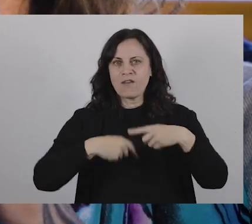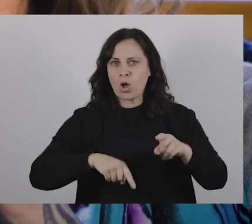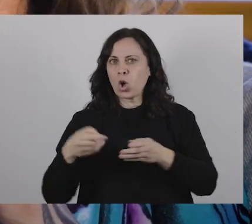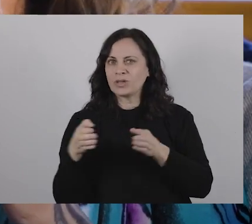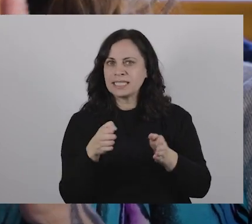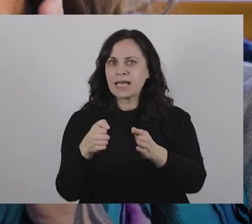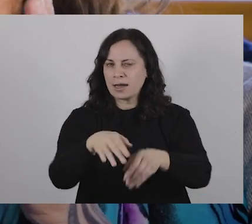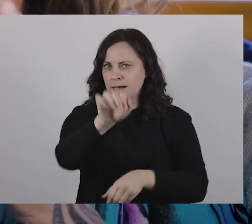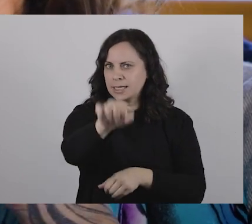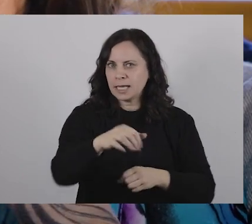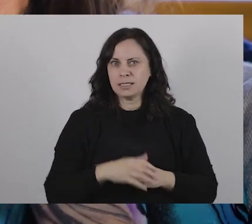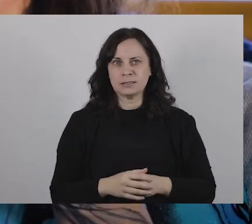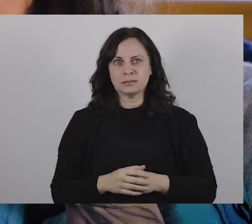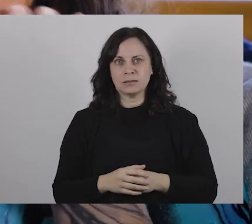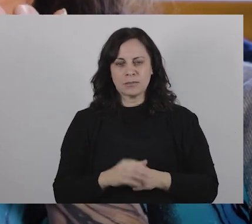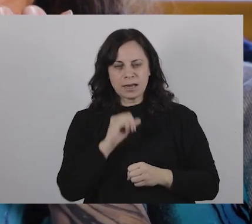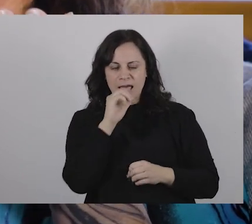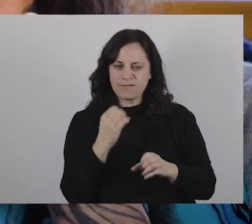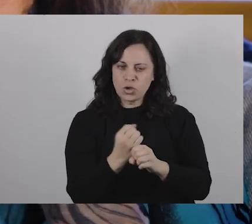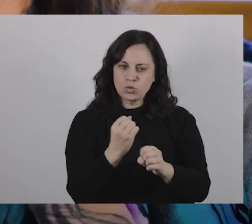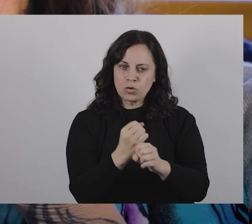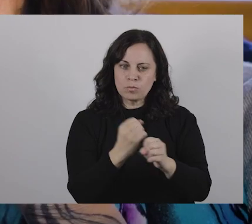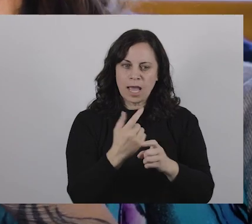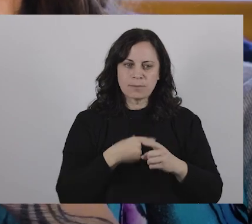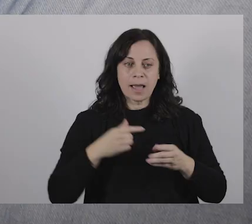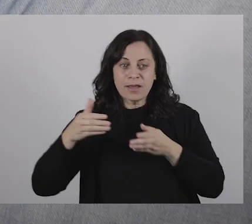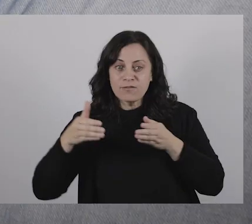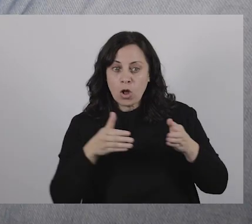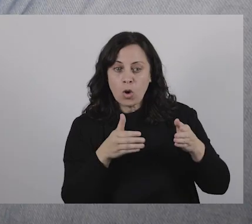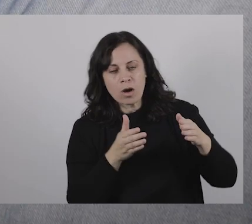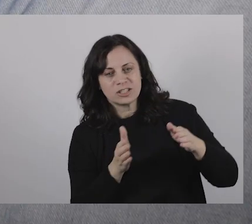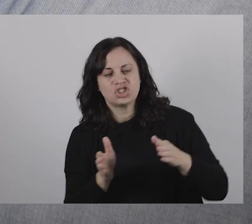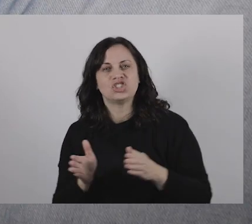But everything you make, you may have to change, because of the conditions of the material